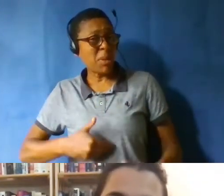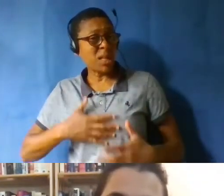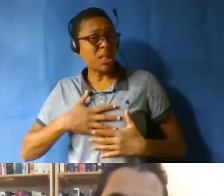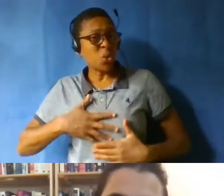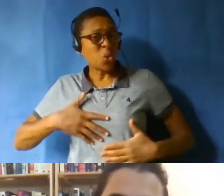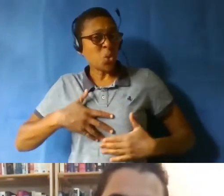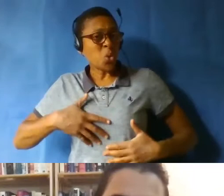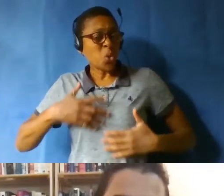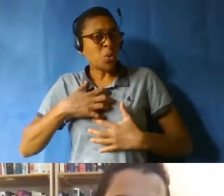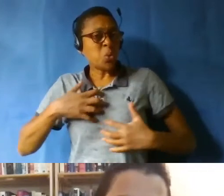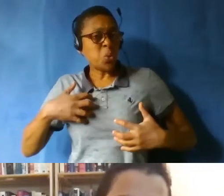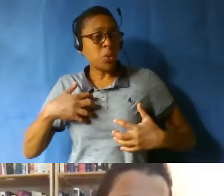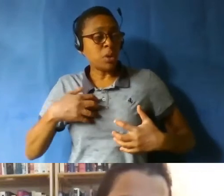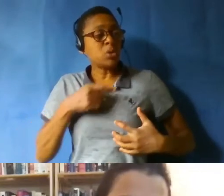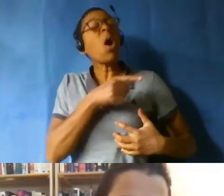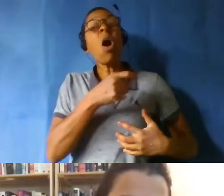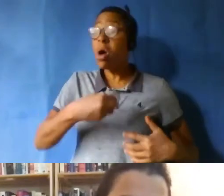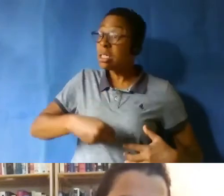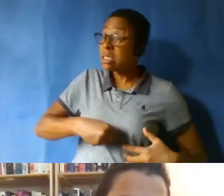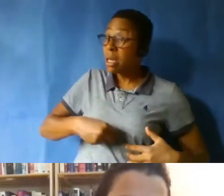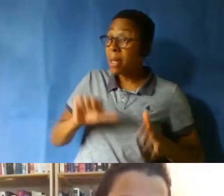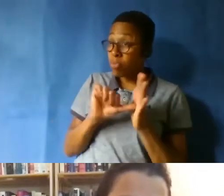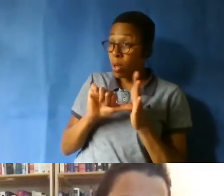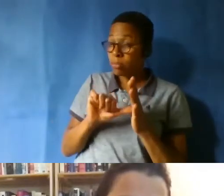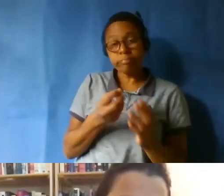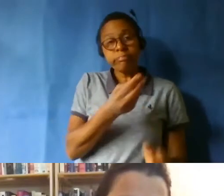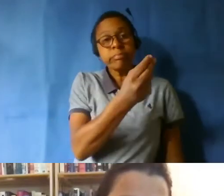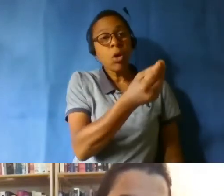actively use the words that we're possibly familiar with in this context